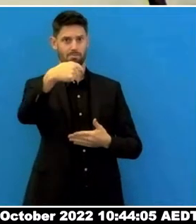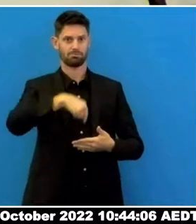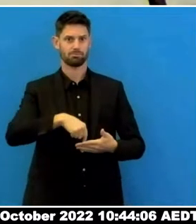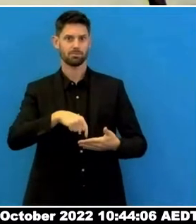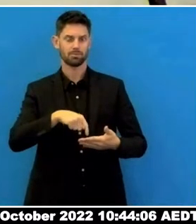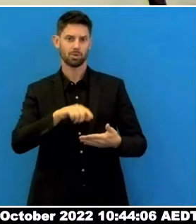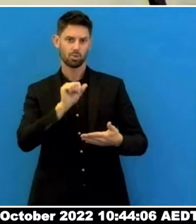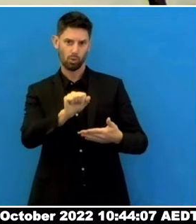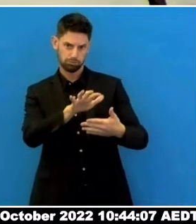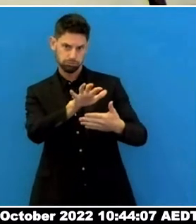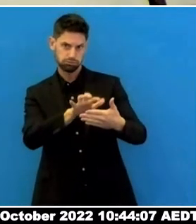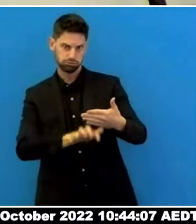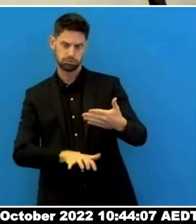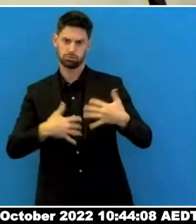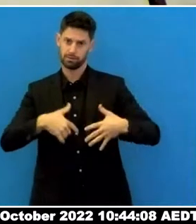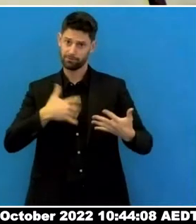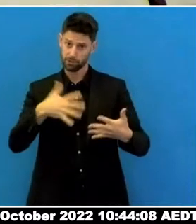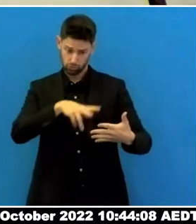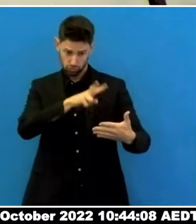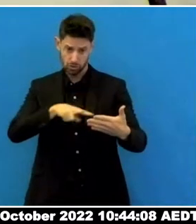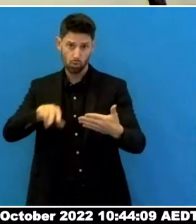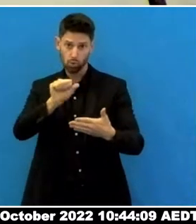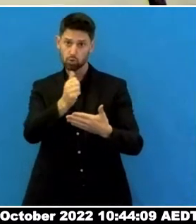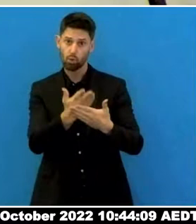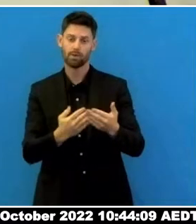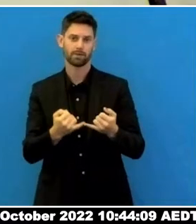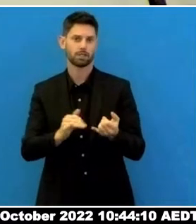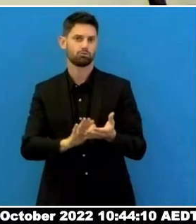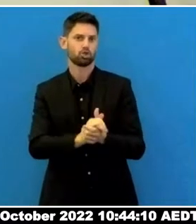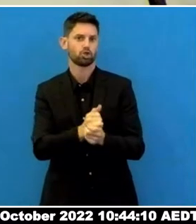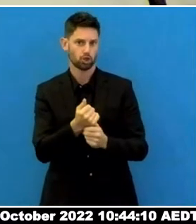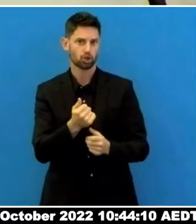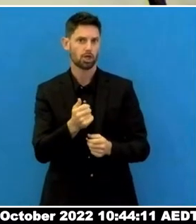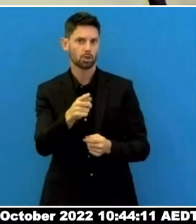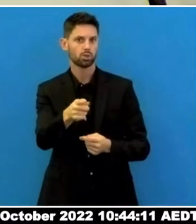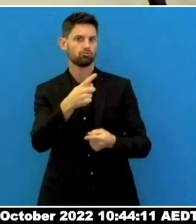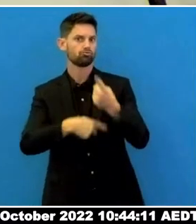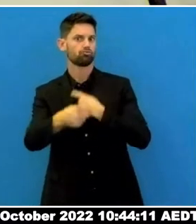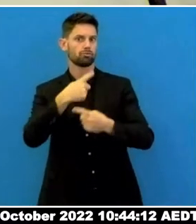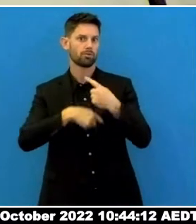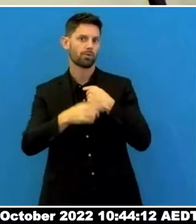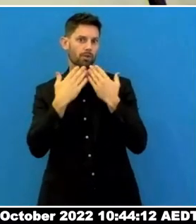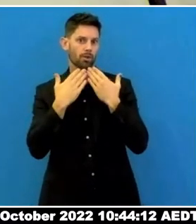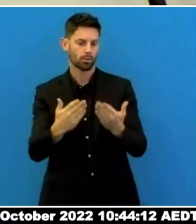So, we appreciate your assistance and being prepared to give evidence. I will ask